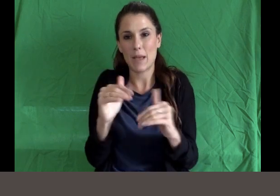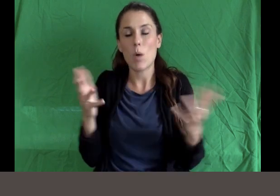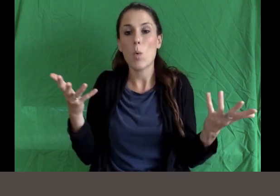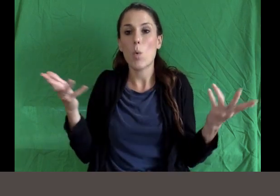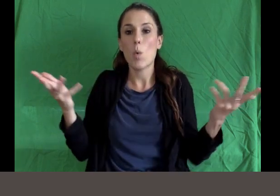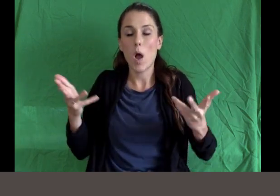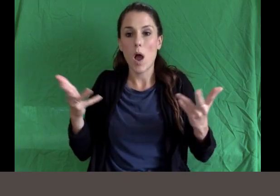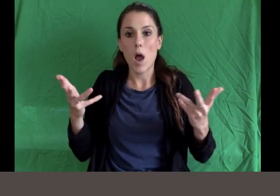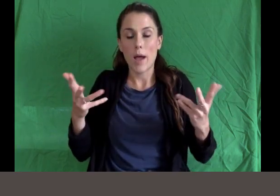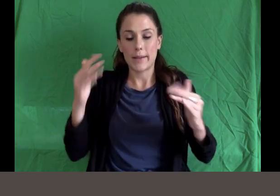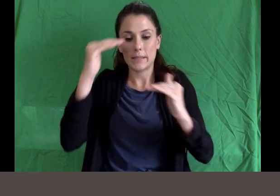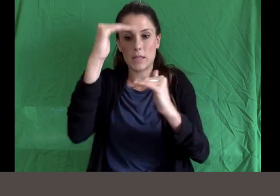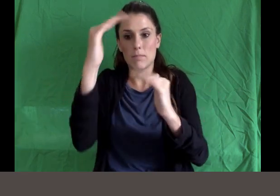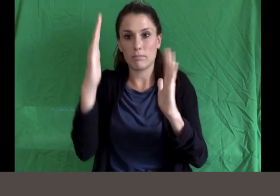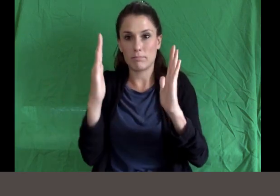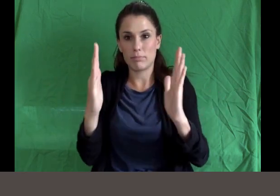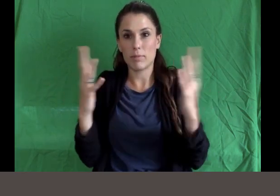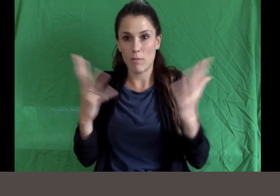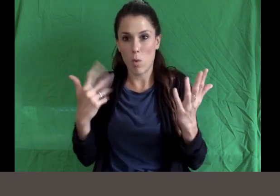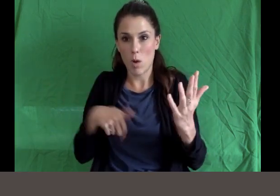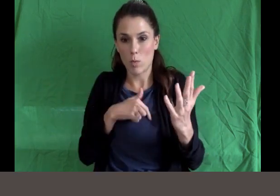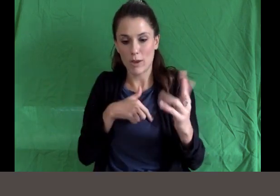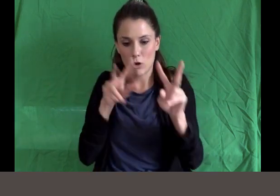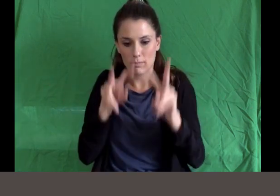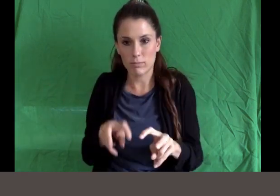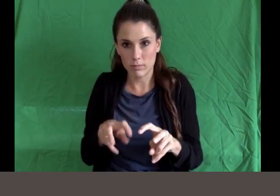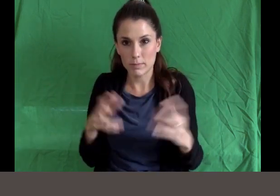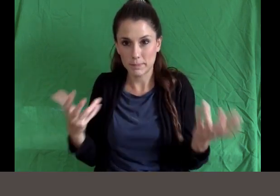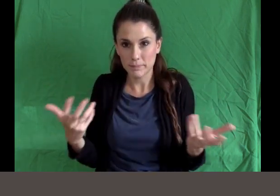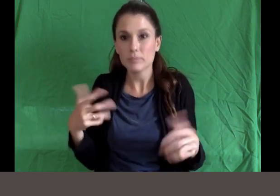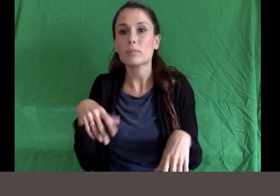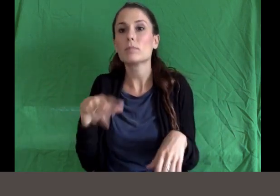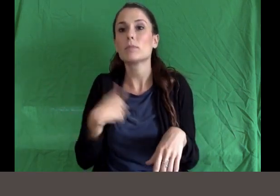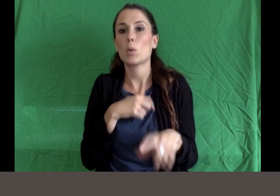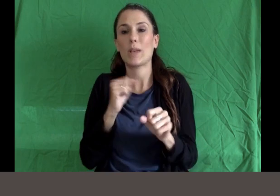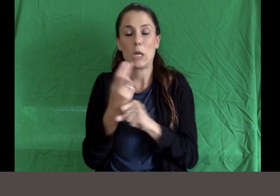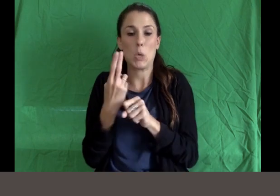thing that we are looking into well turns out we can use those values which are attached actually